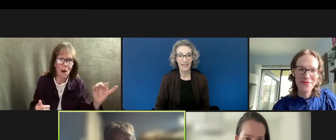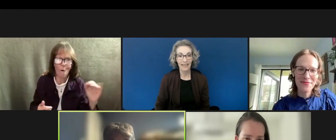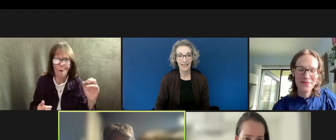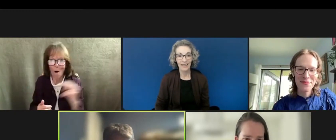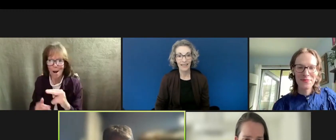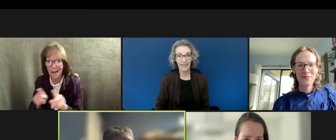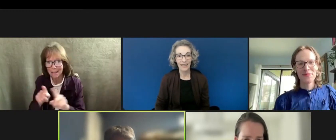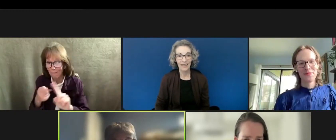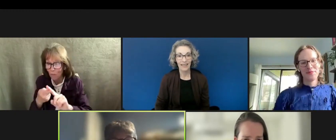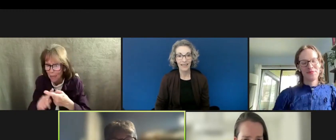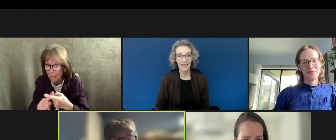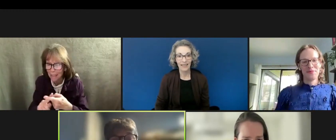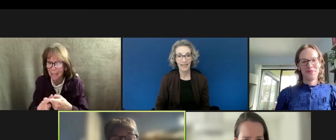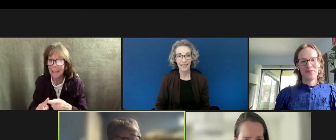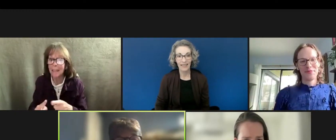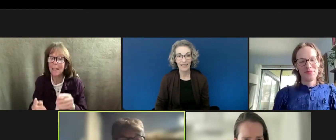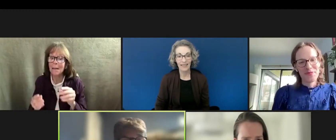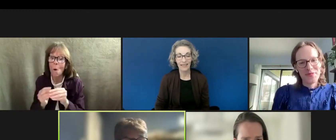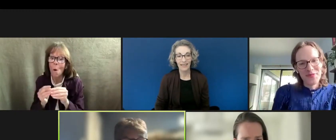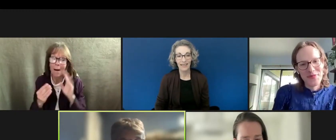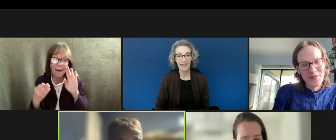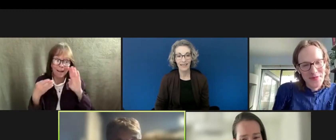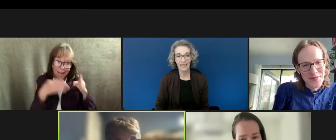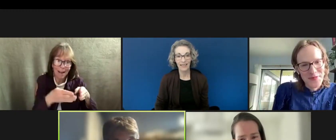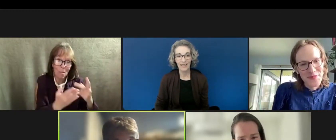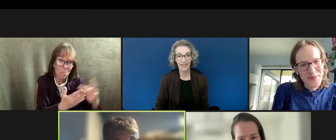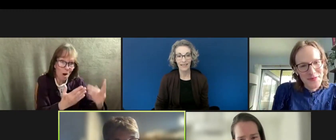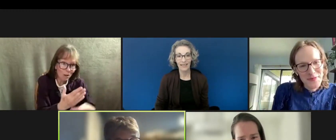So it's made disclosure and